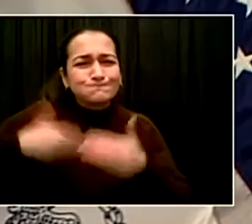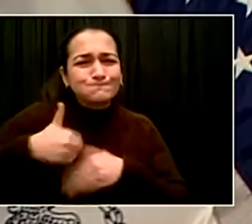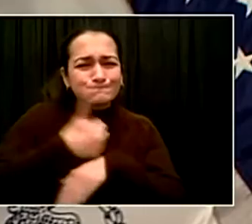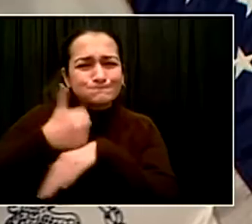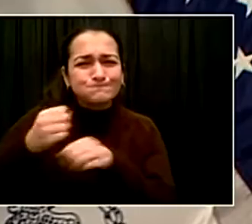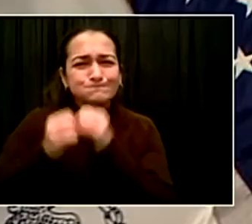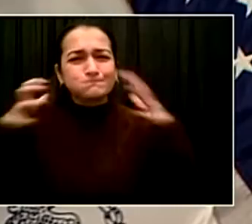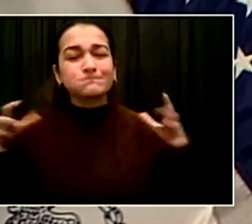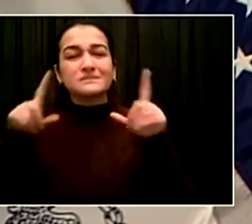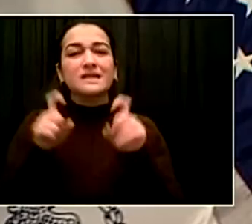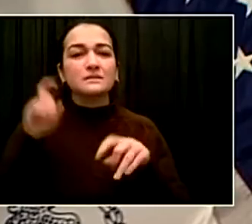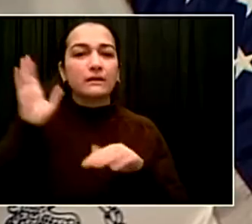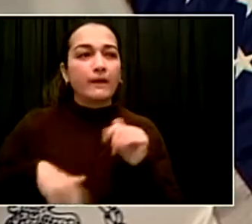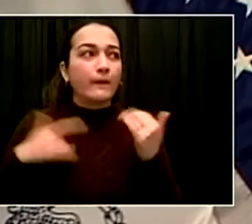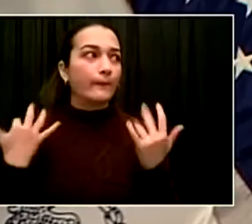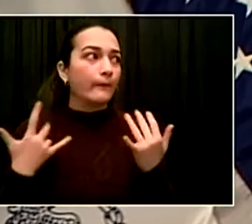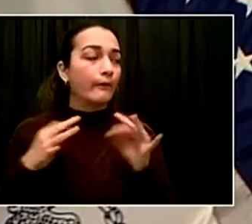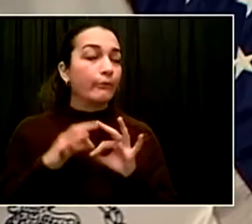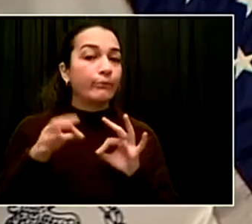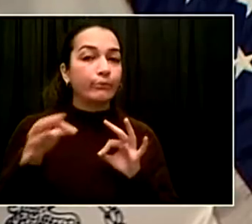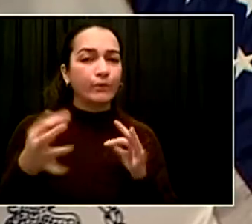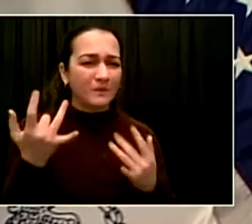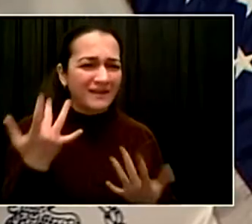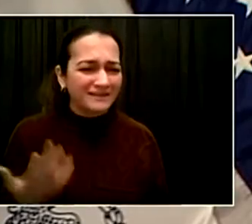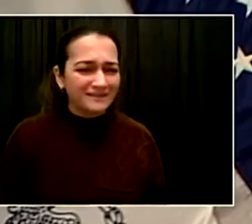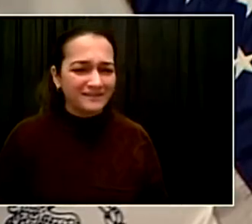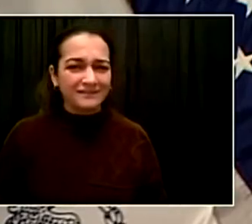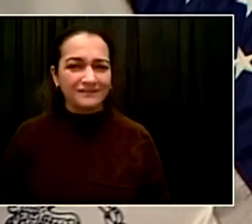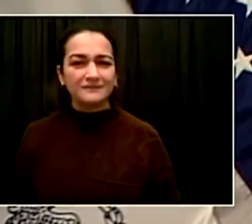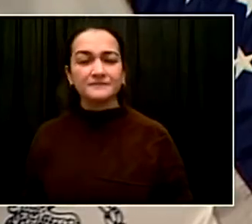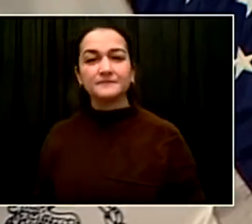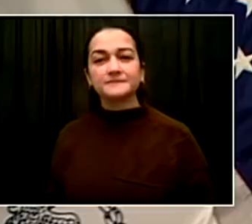AND EVEN THOUGH OMICRON INITIALLY APPEARED TO BE A NEW